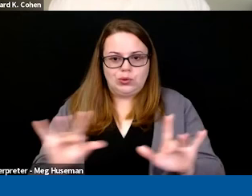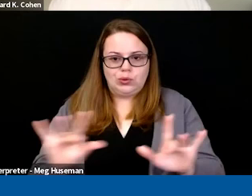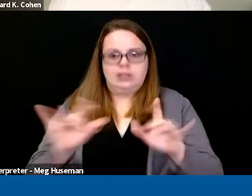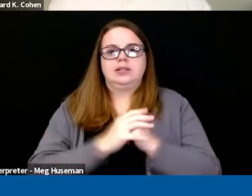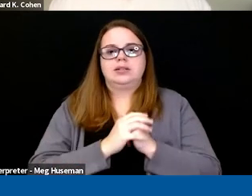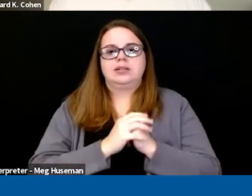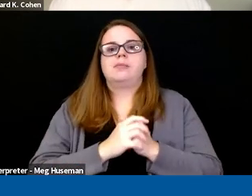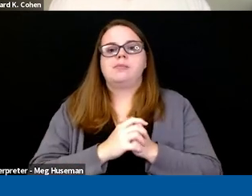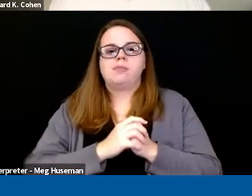that's a level of